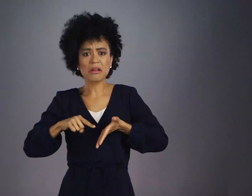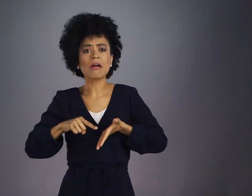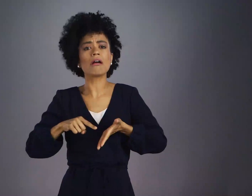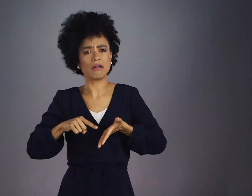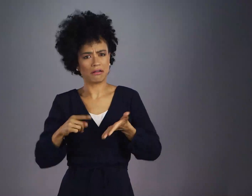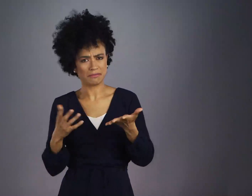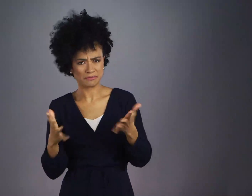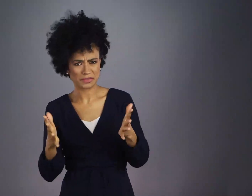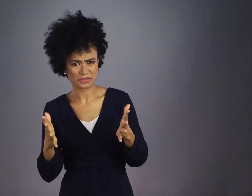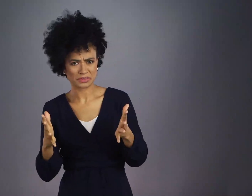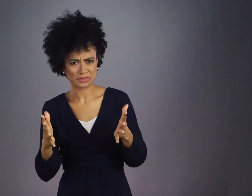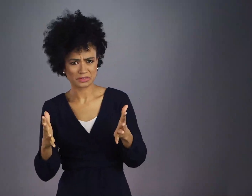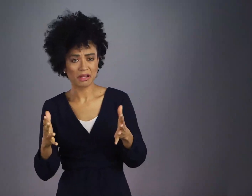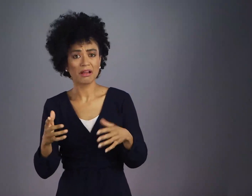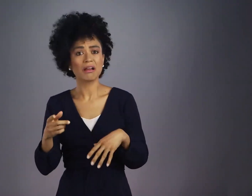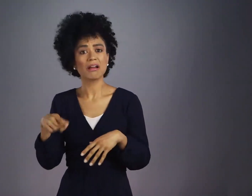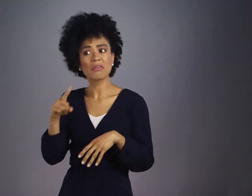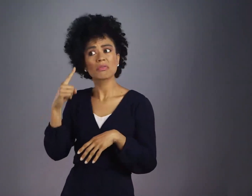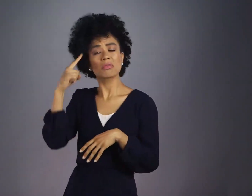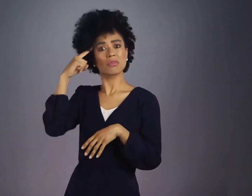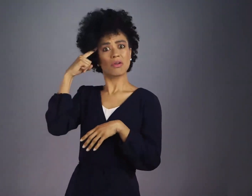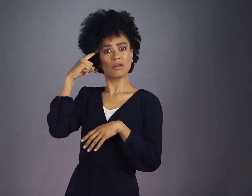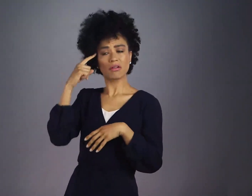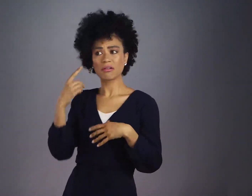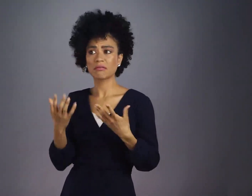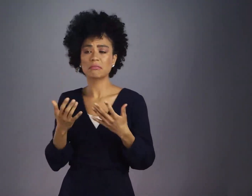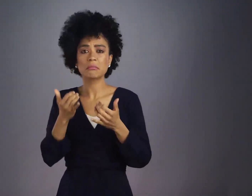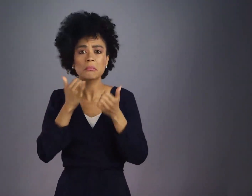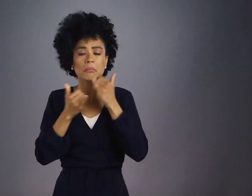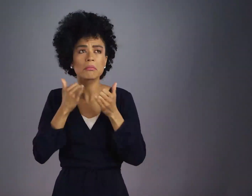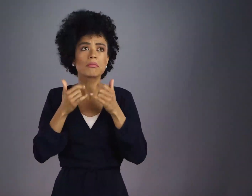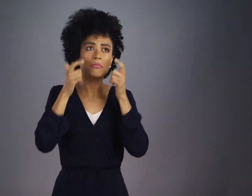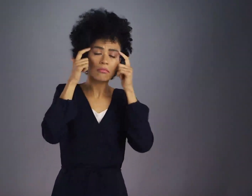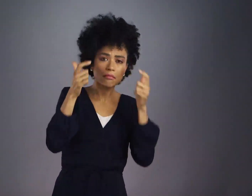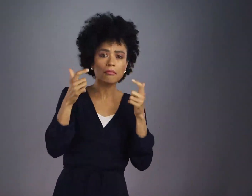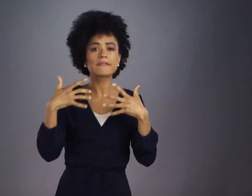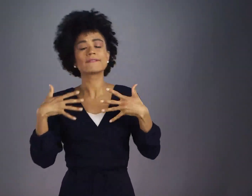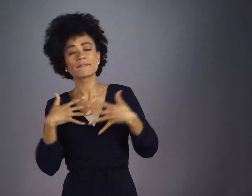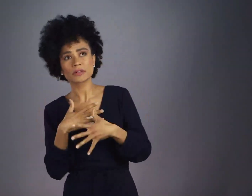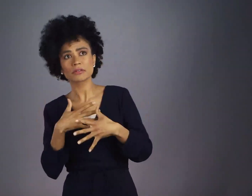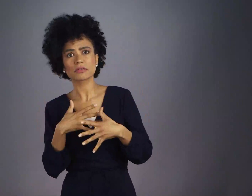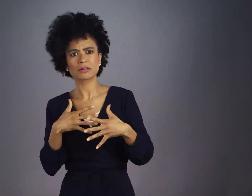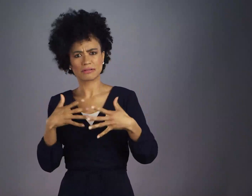They took inventory all right, but hung on to some of the worst items in stock.